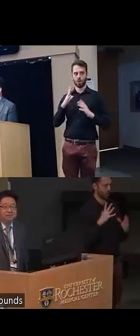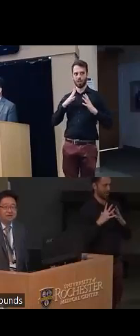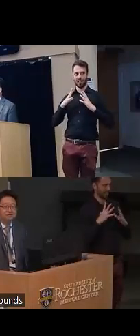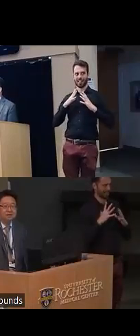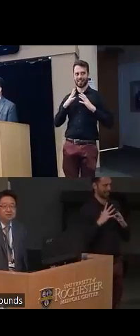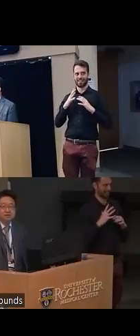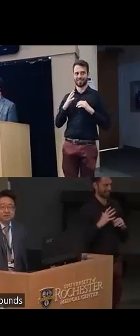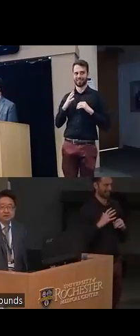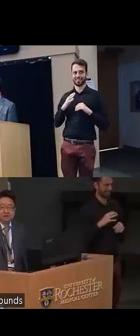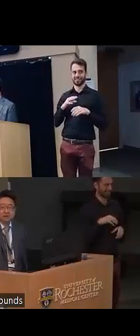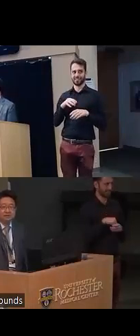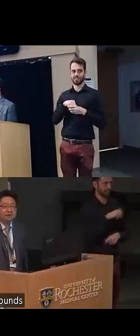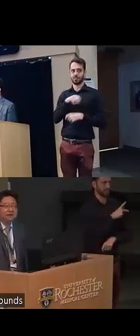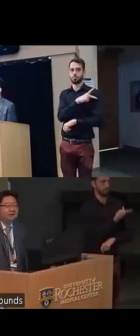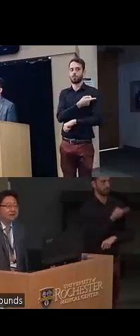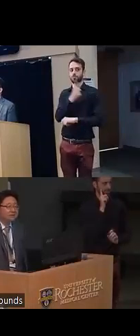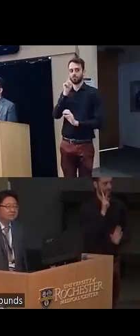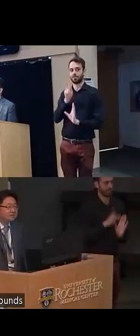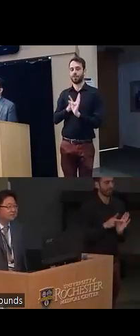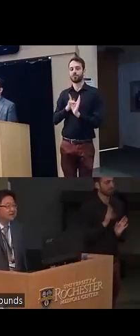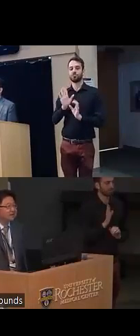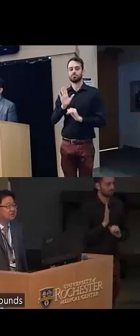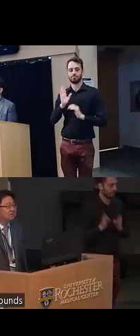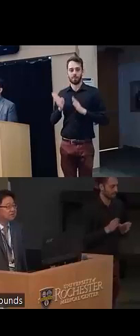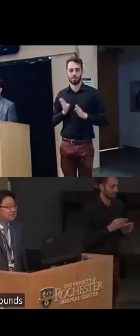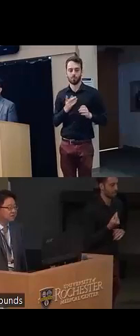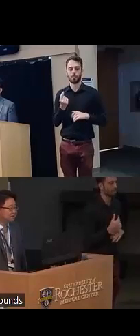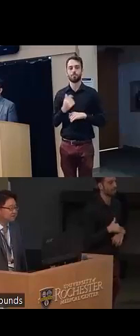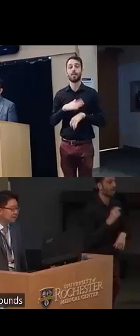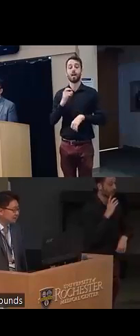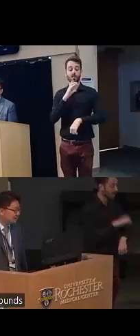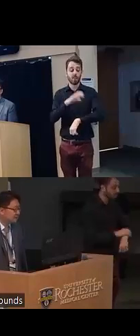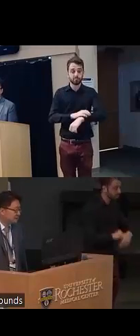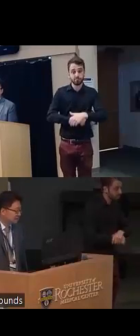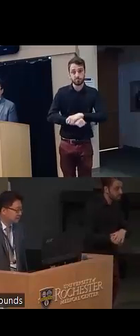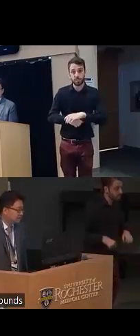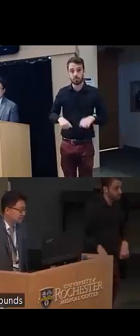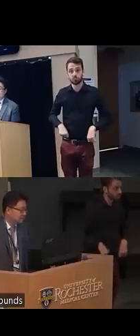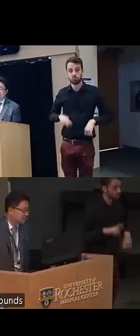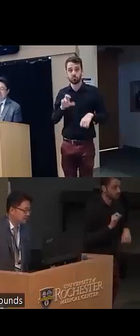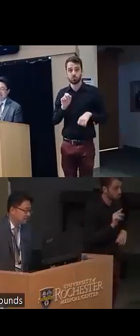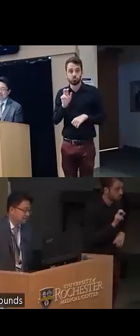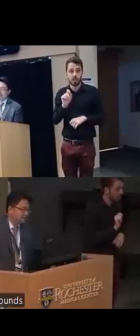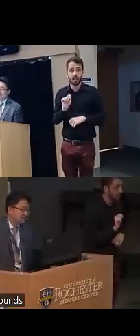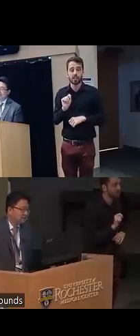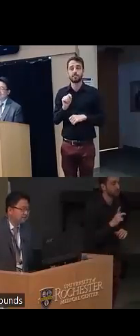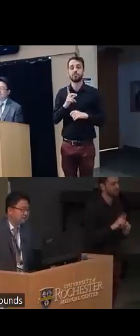integrate education as well as restrain issues as well as other different issues we really need